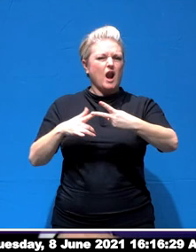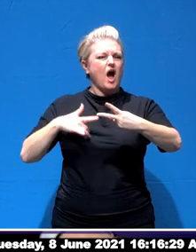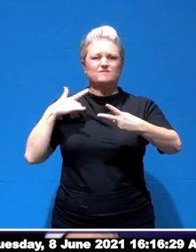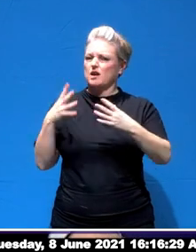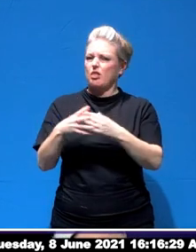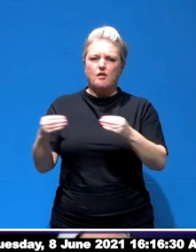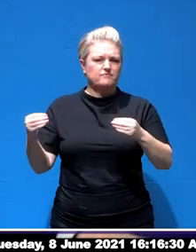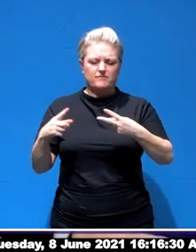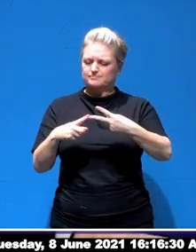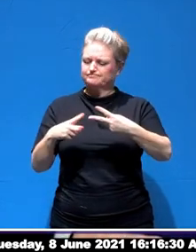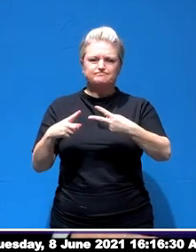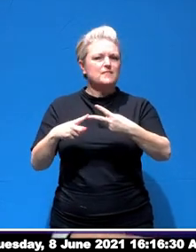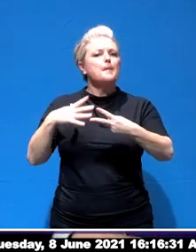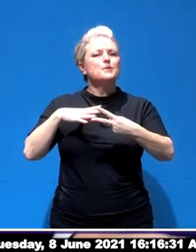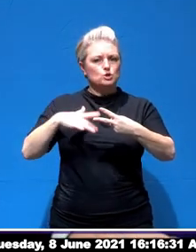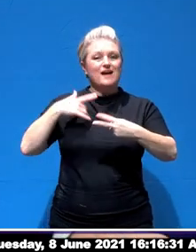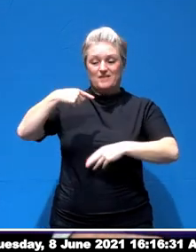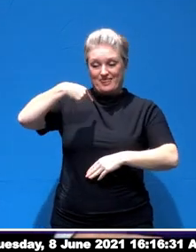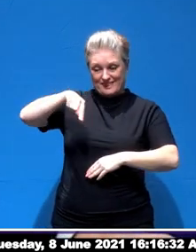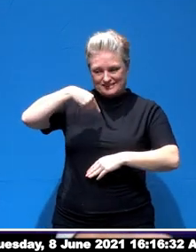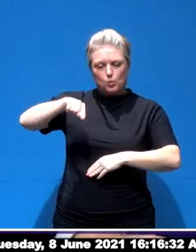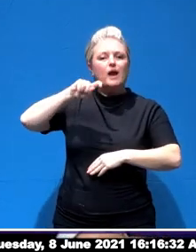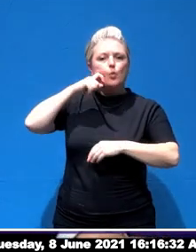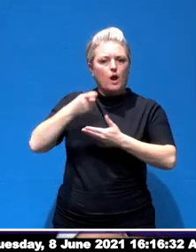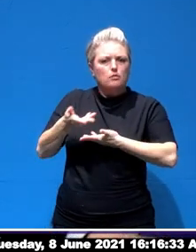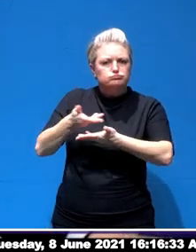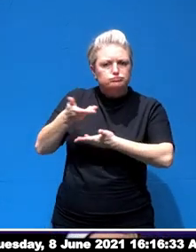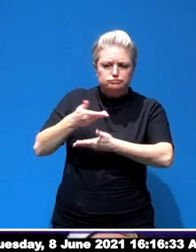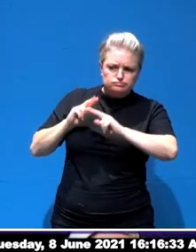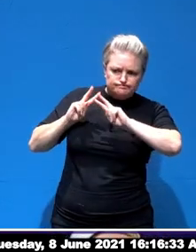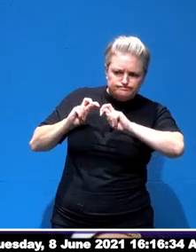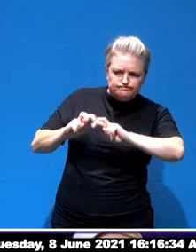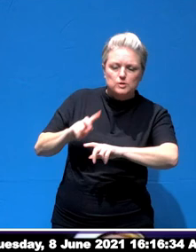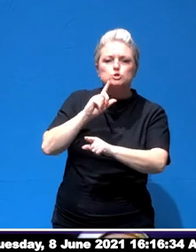will be explored by Counsel Assisting further, and if there are issues you want to raise --- want